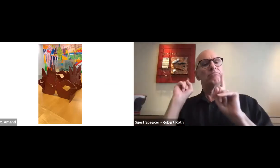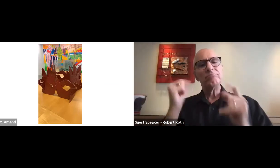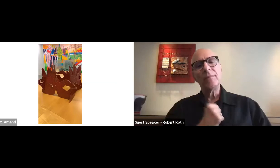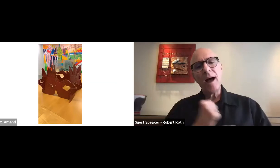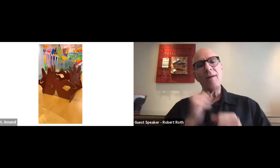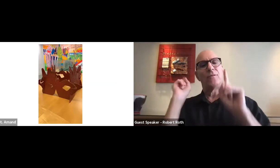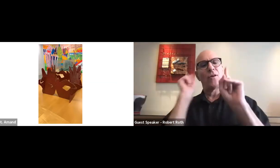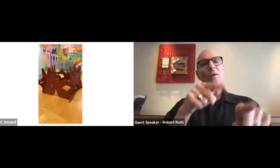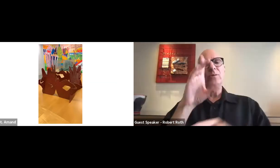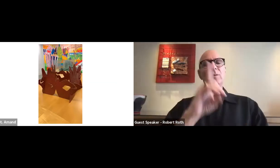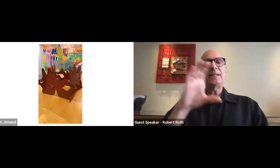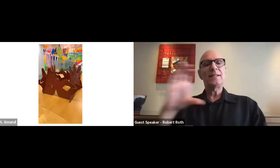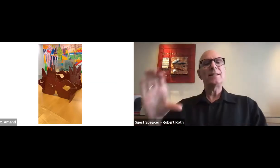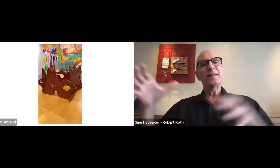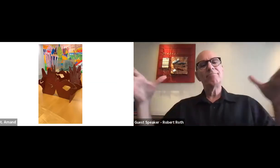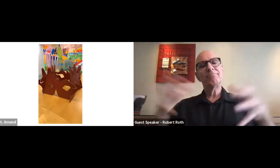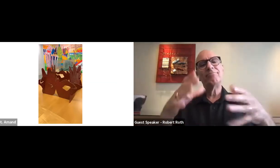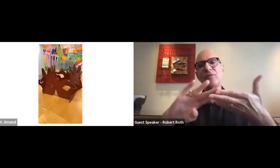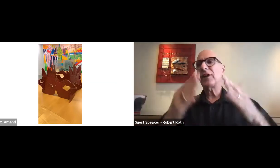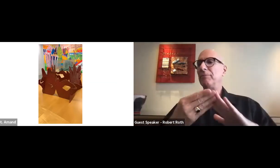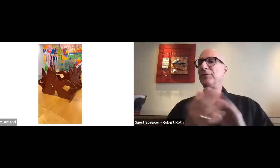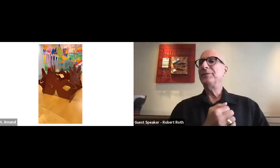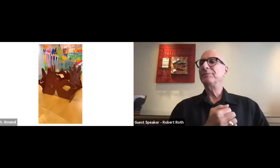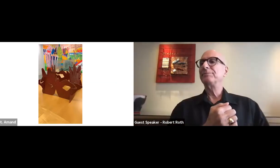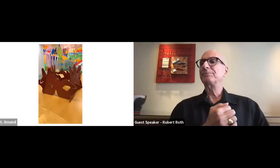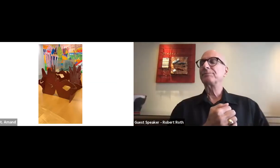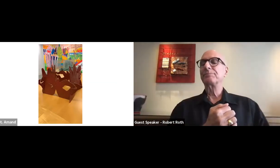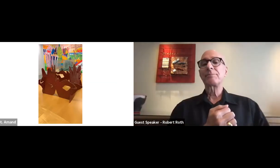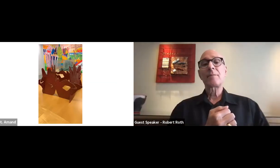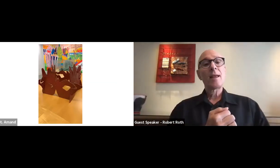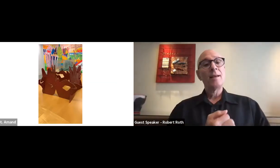and now people love going to the DCCC,